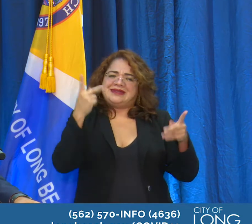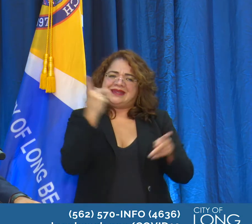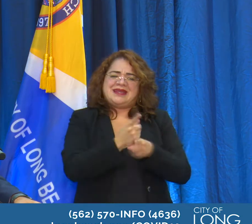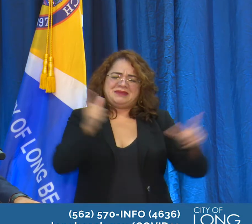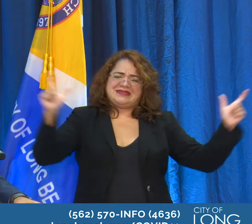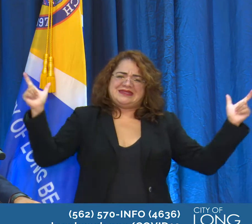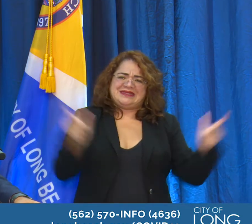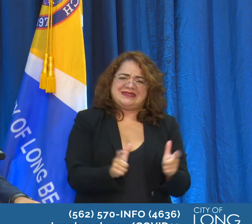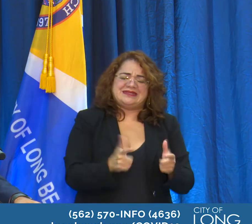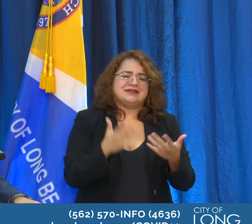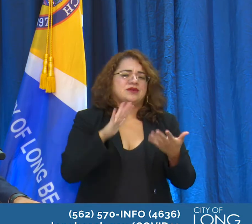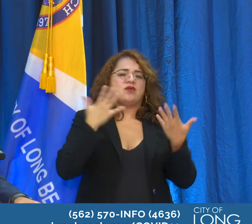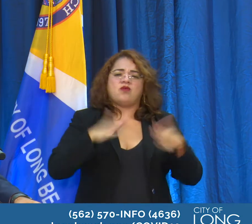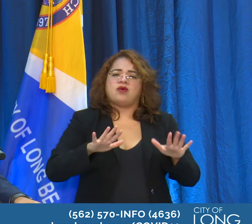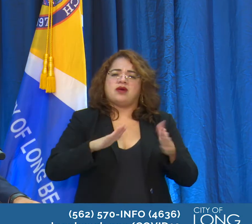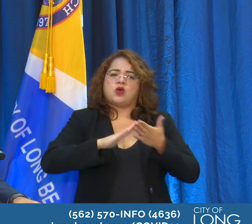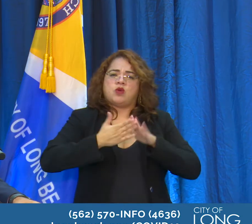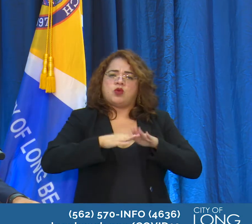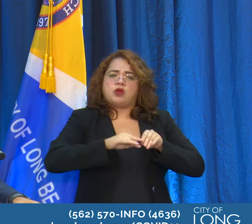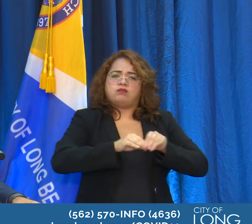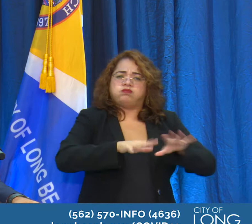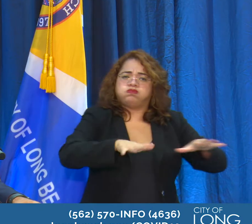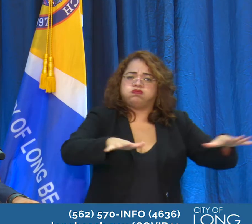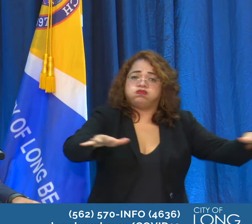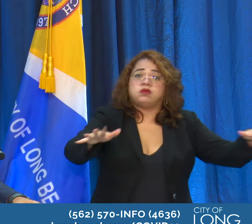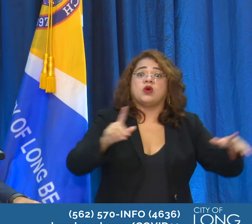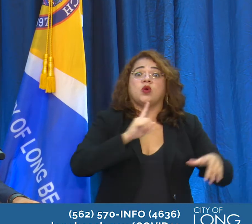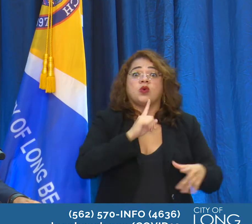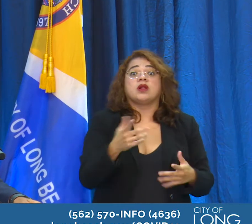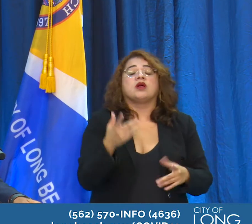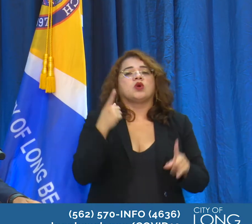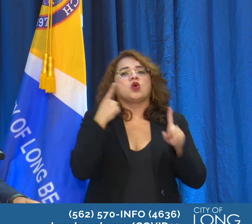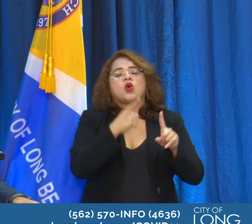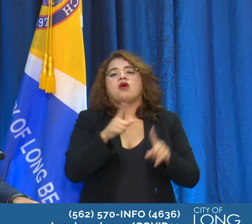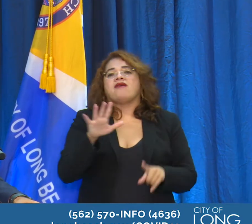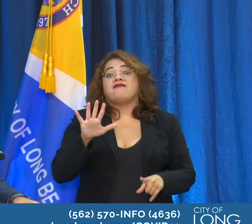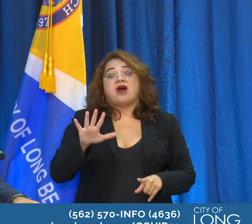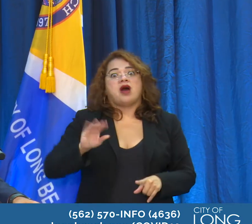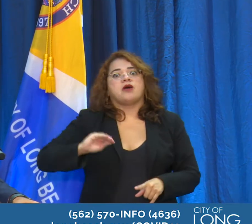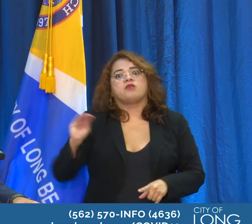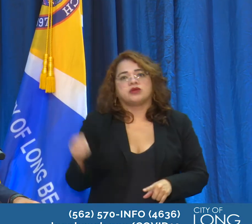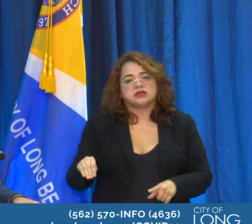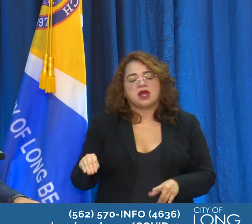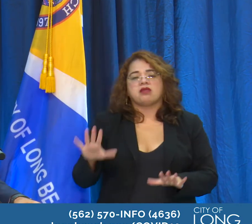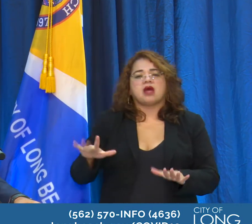We're talking something closer probably to 5 percent to really have this virus under control.